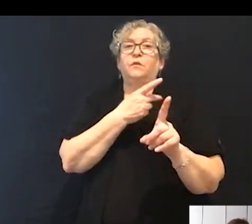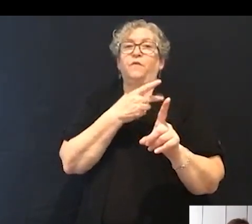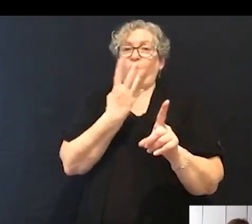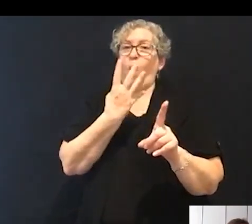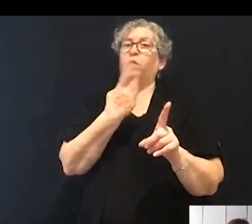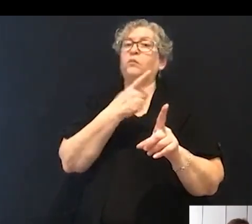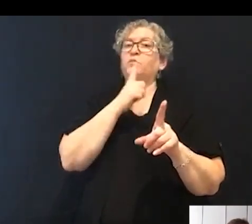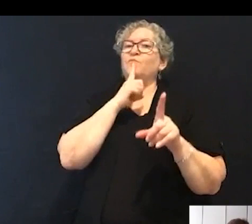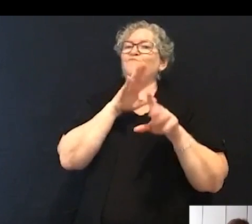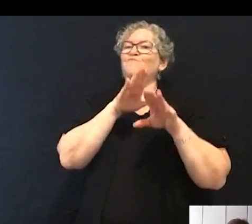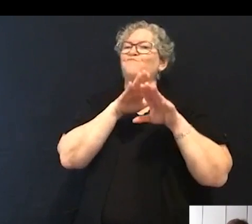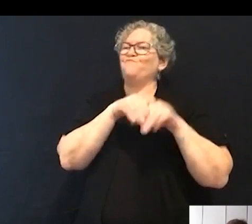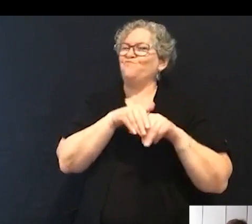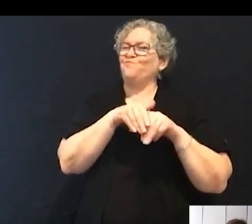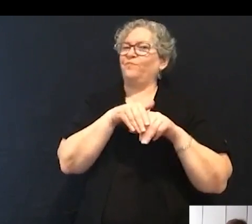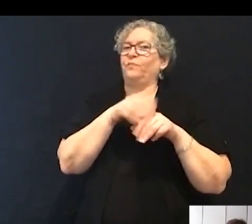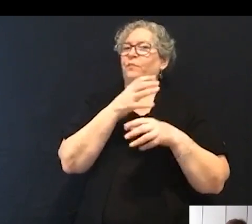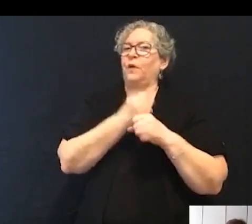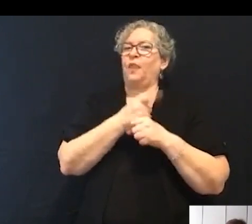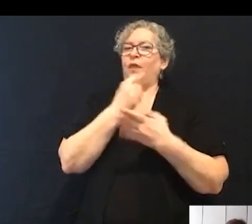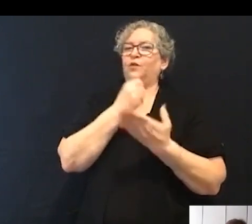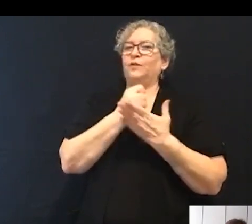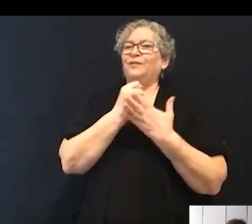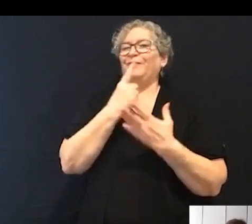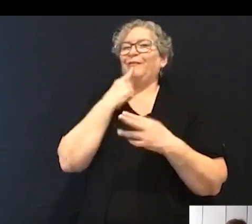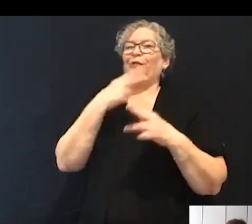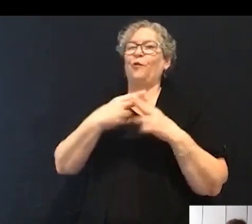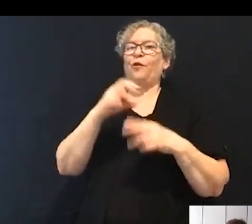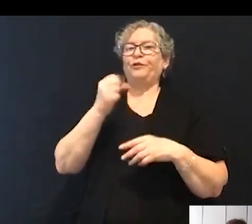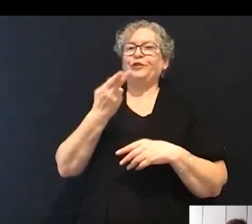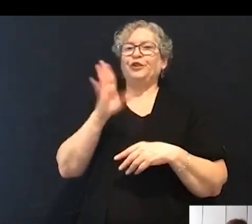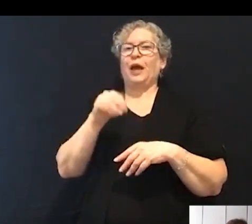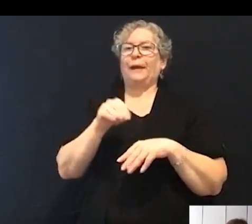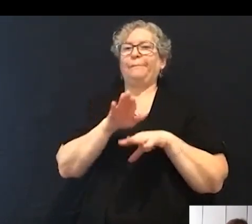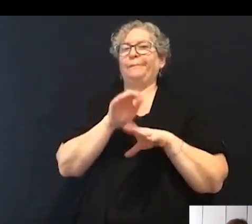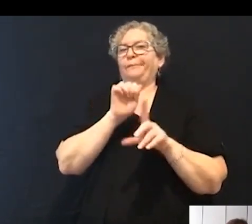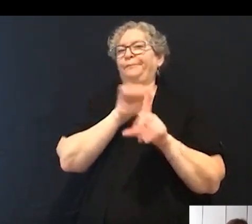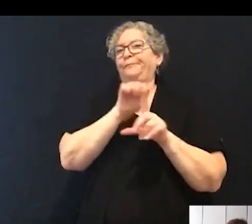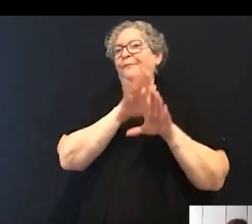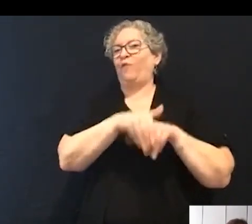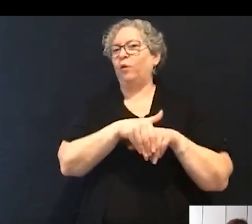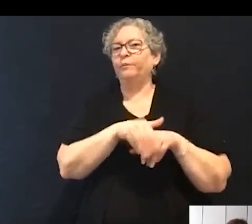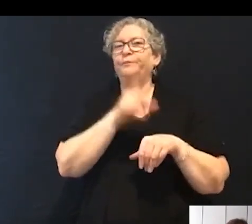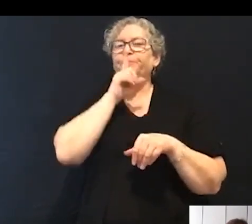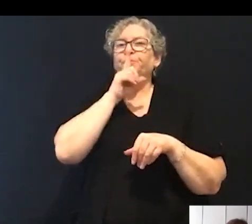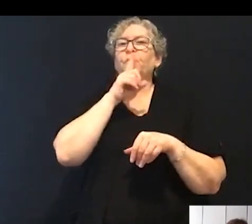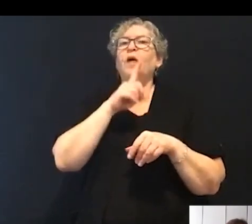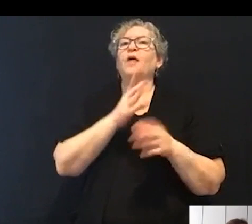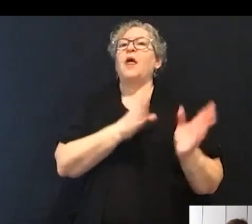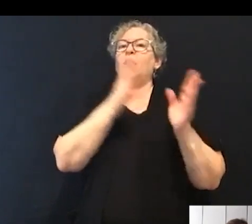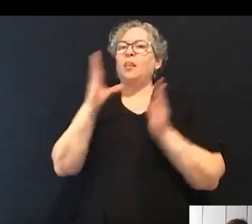so-called sham procedure patients. Then the dose was escalated, after the safety of the 50